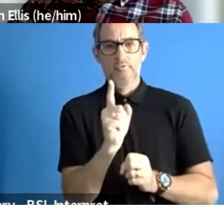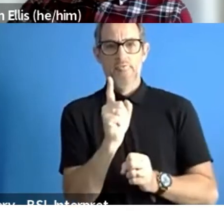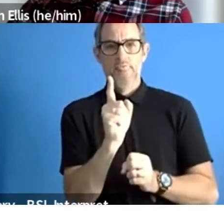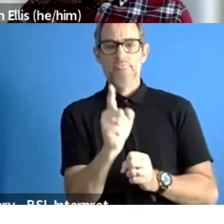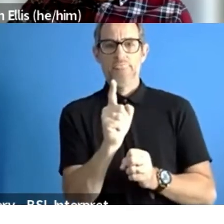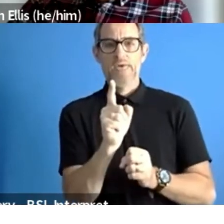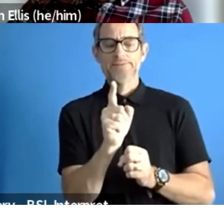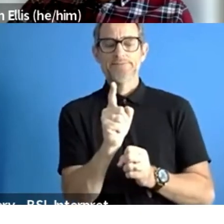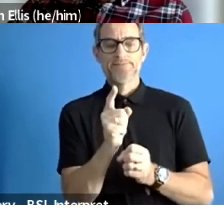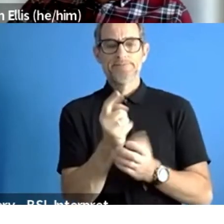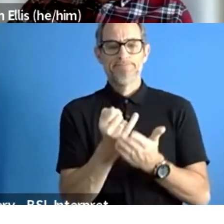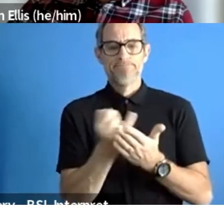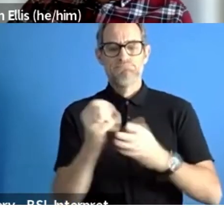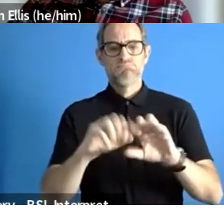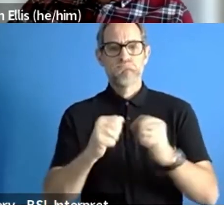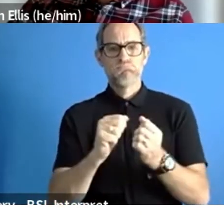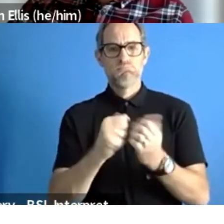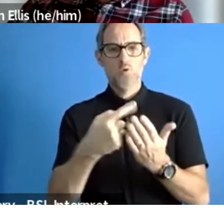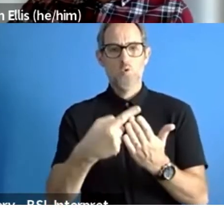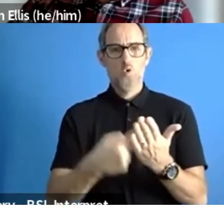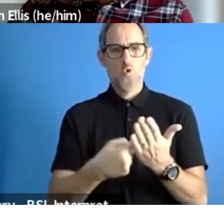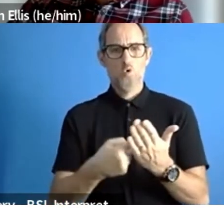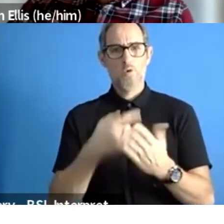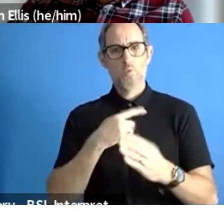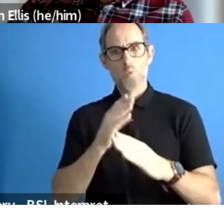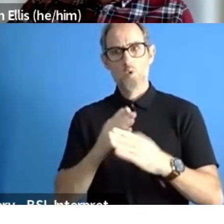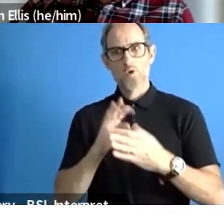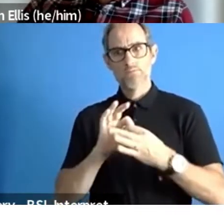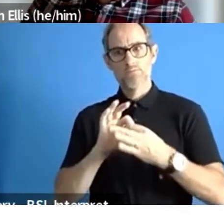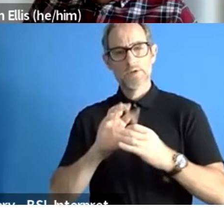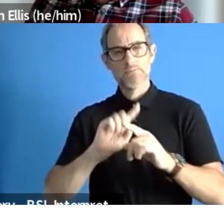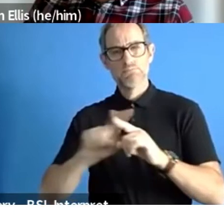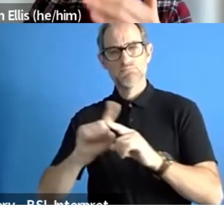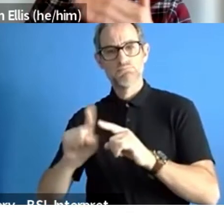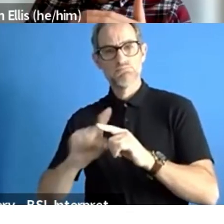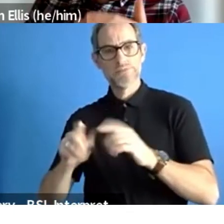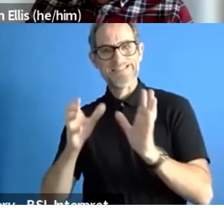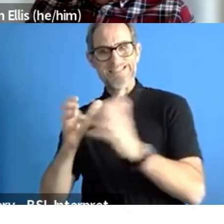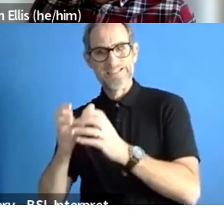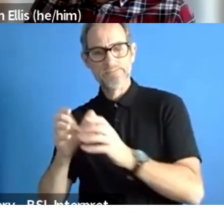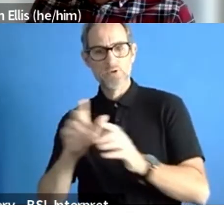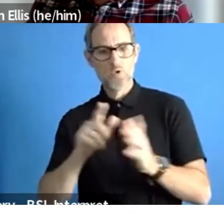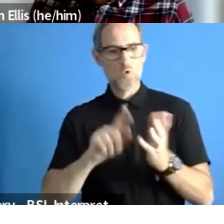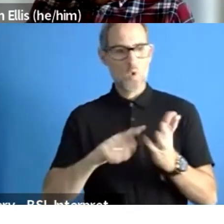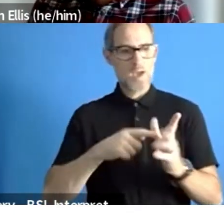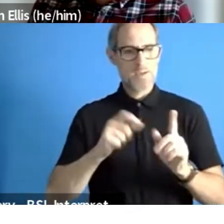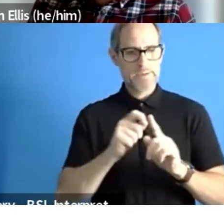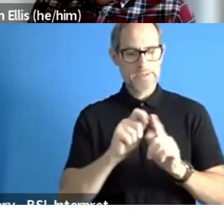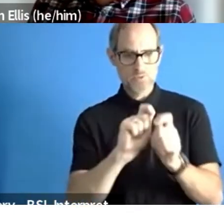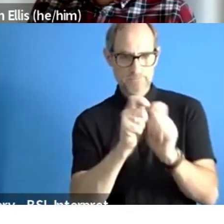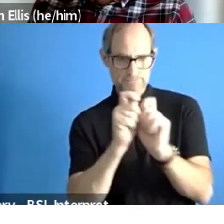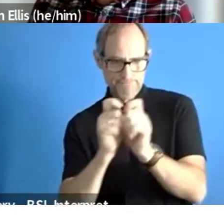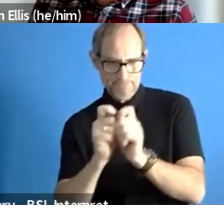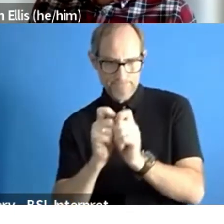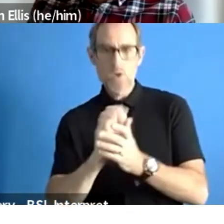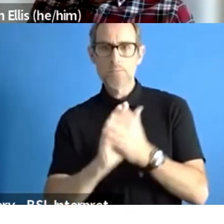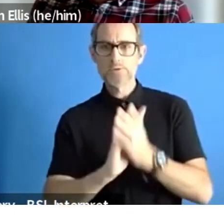violation, so we work with mobile internal teams to redesign the UAP to reflow so on the right is a screen shot zoomed up to 400% and you can see the